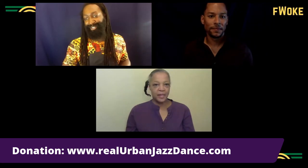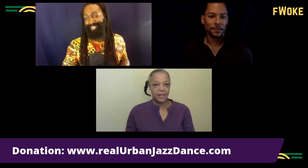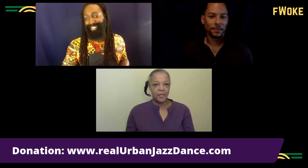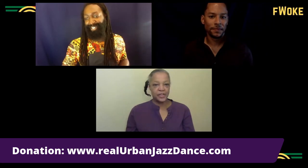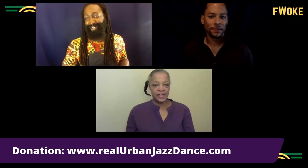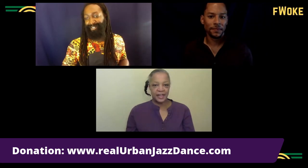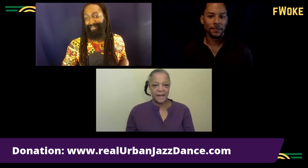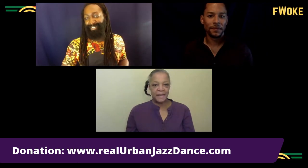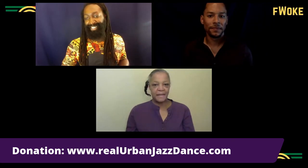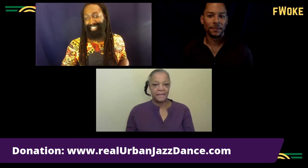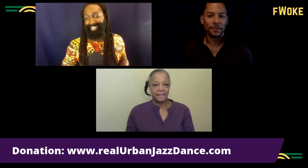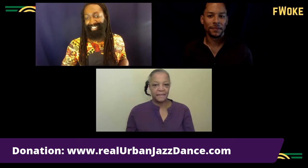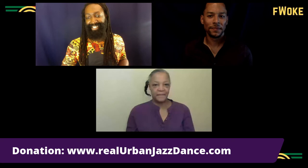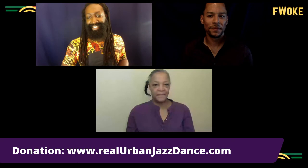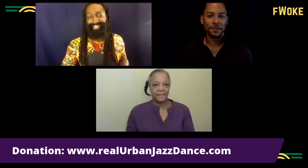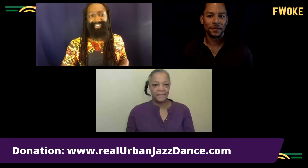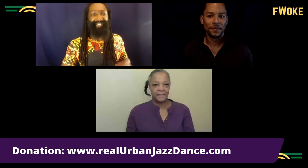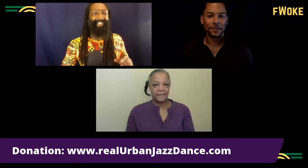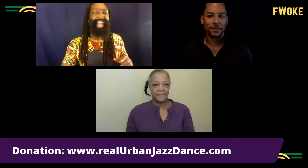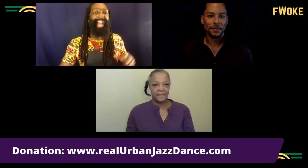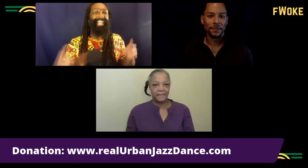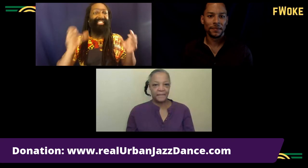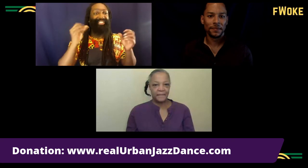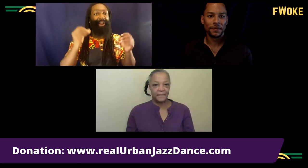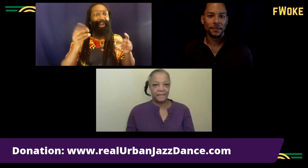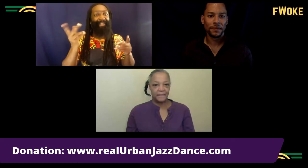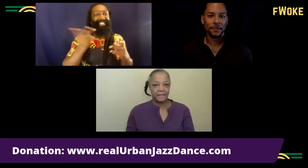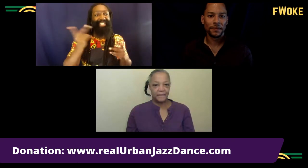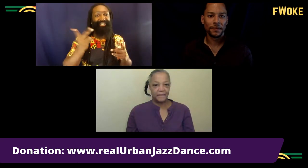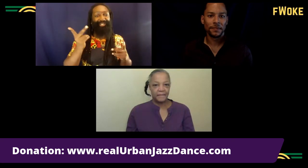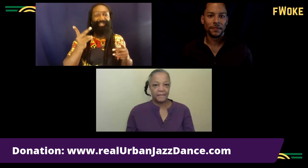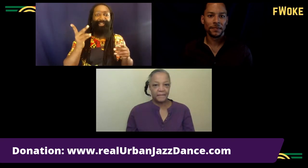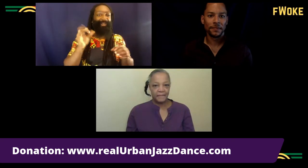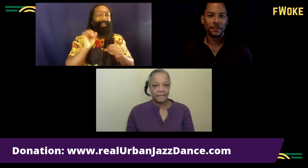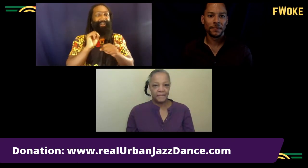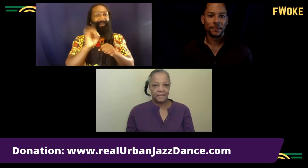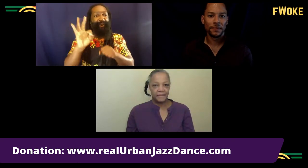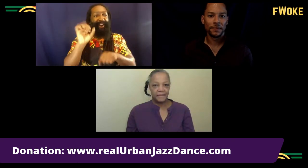Great team work.